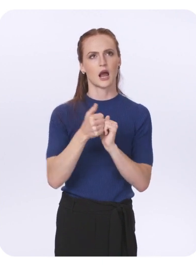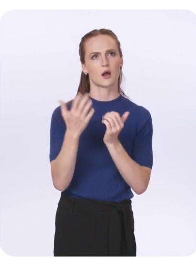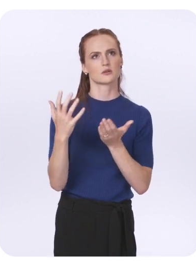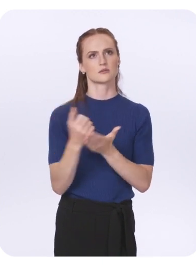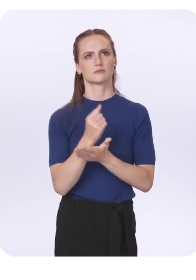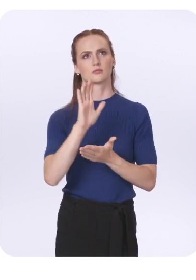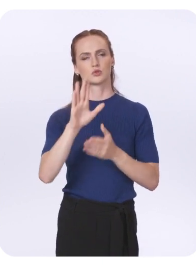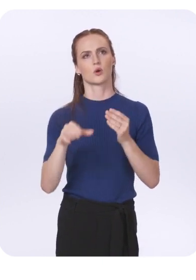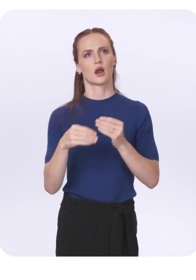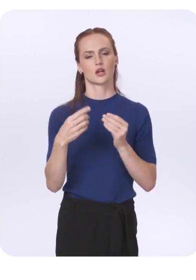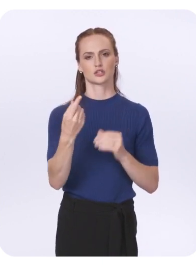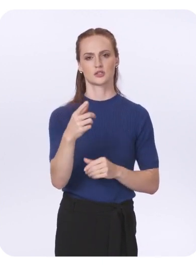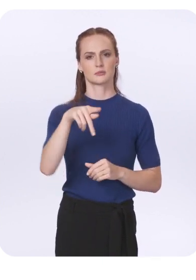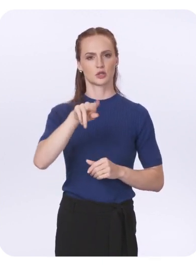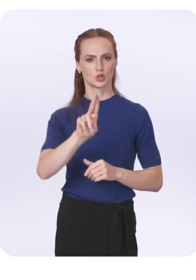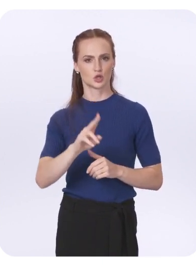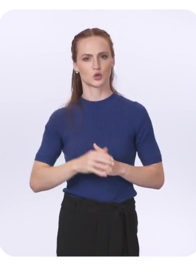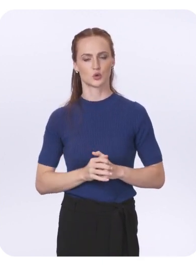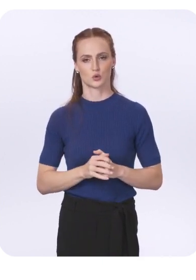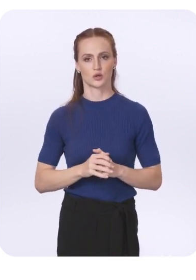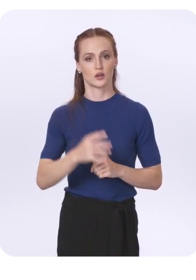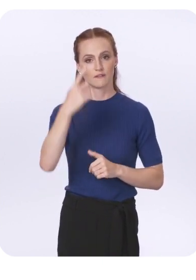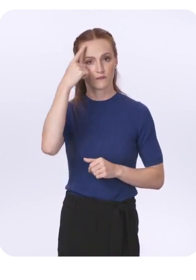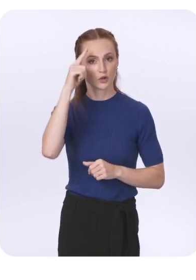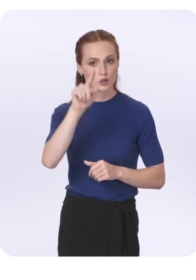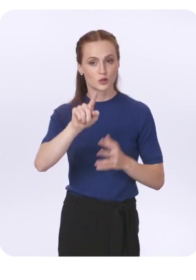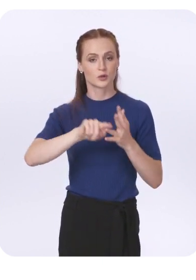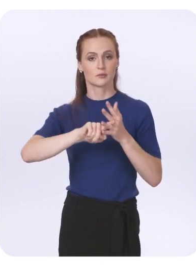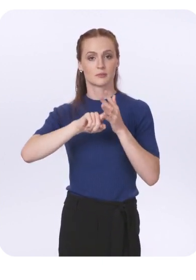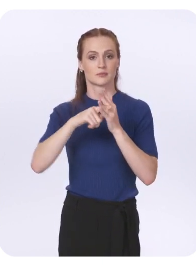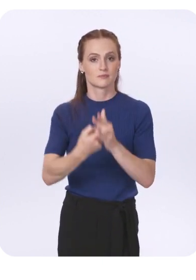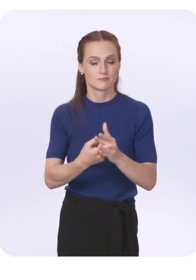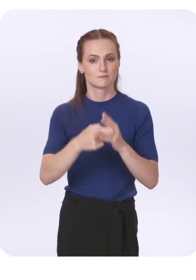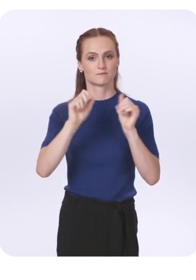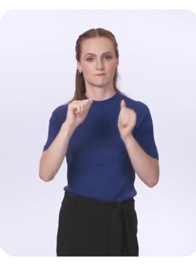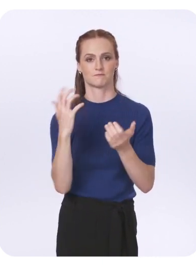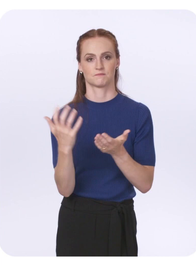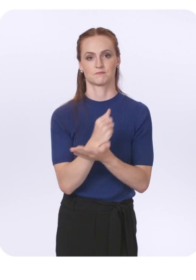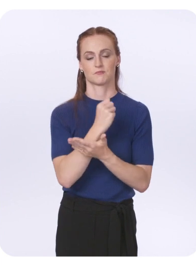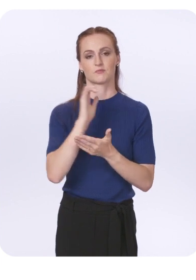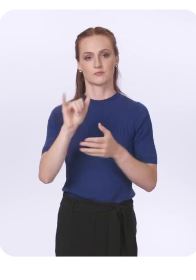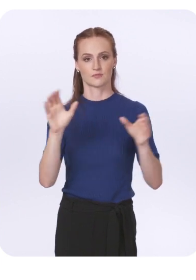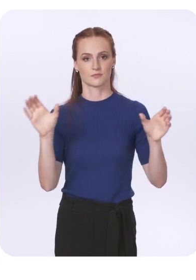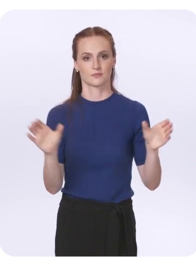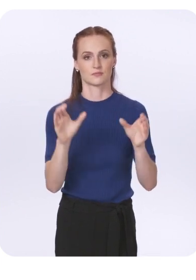your extra GPU resources on. For you to even begin to be able to utilize